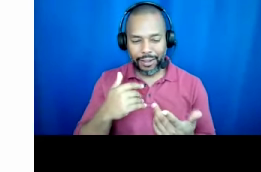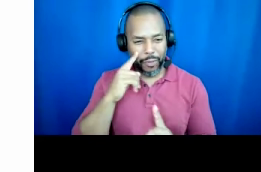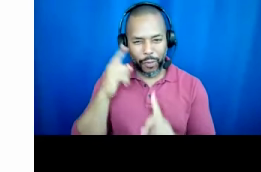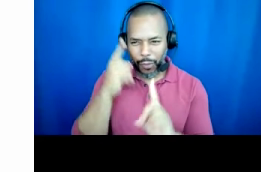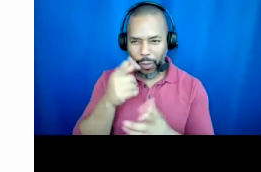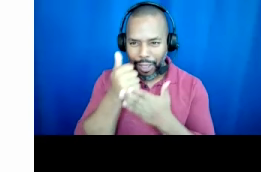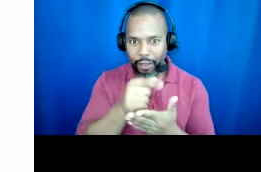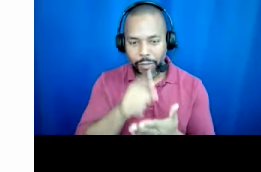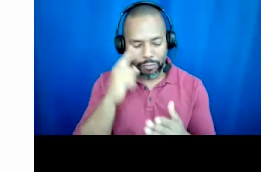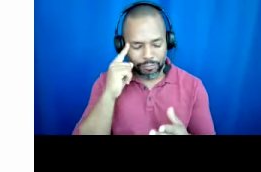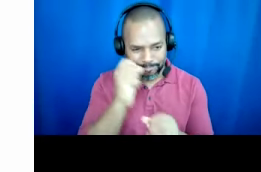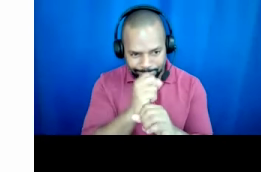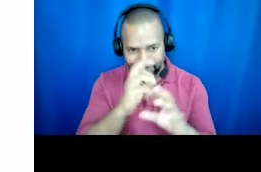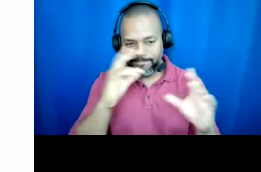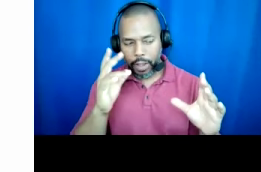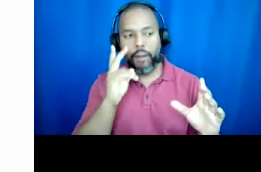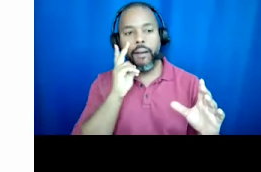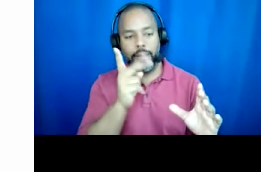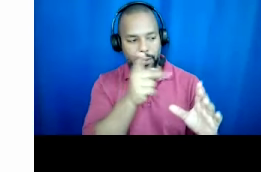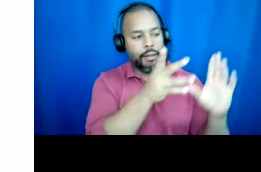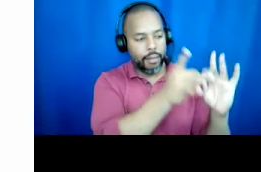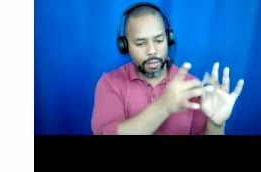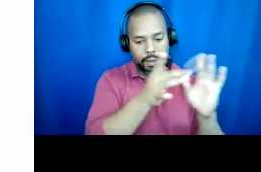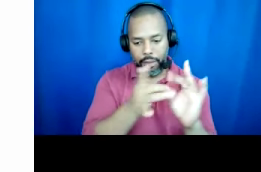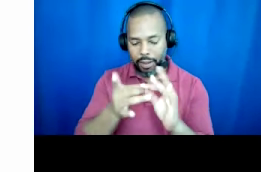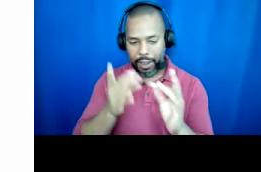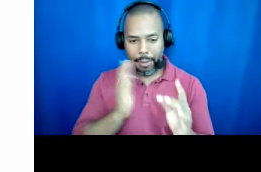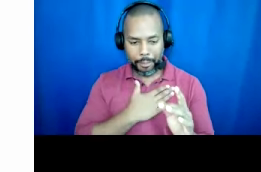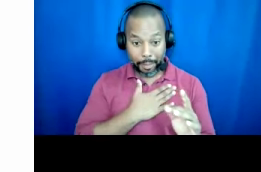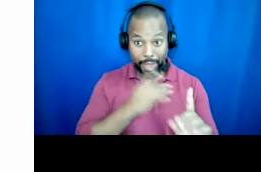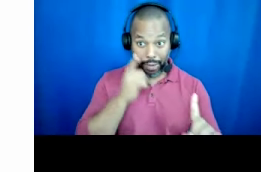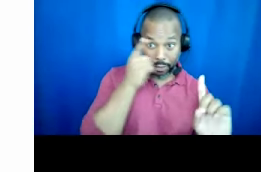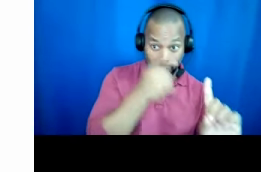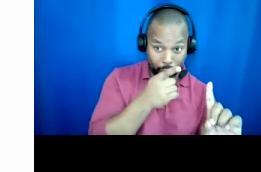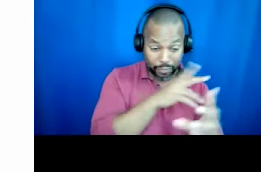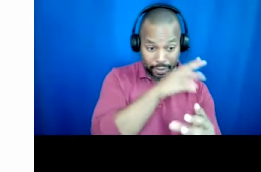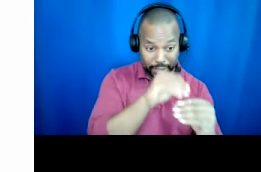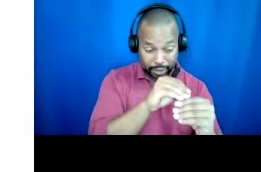to see the connection between the goals that we establish in program review, and how those serve us over